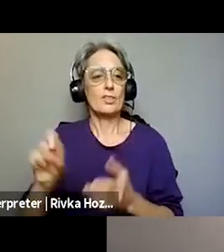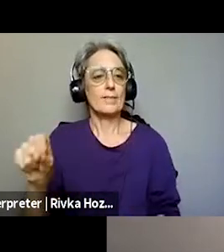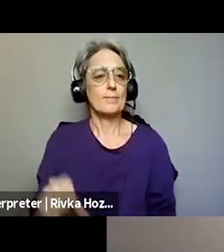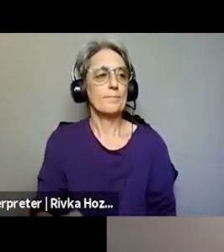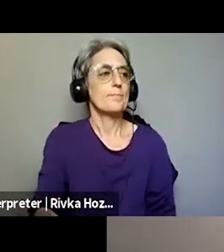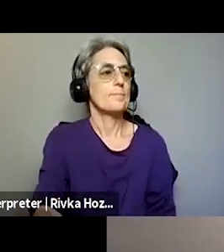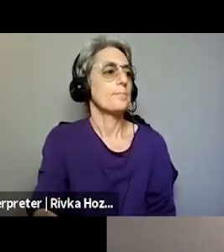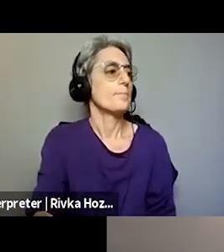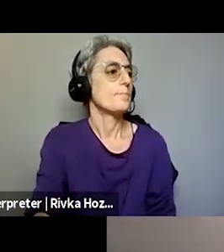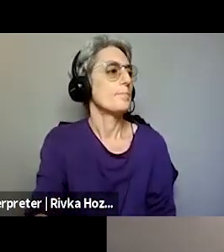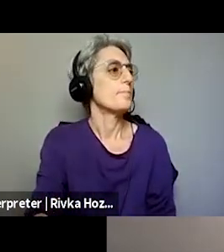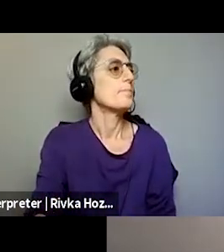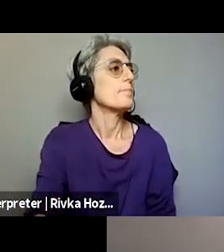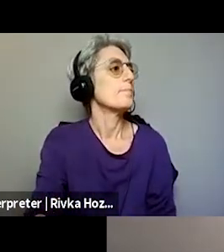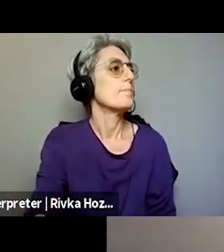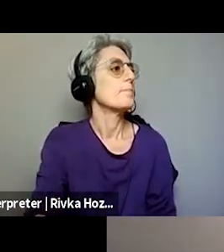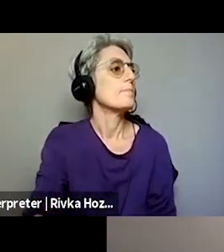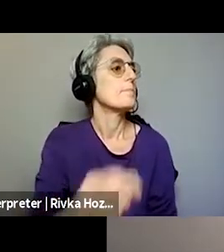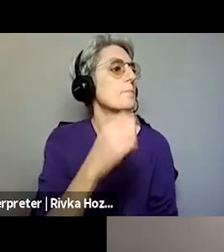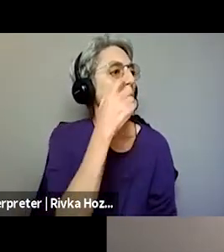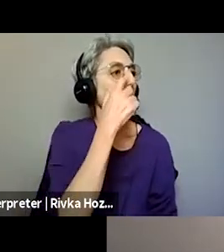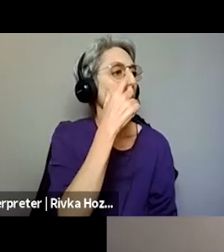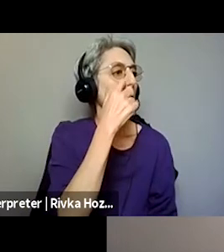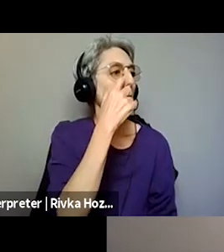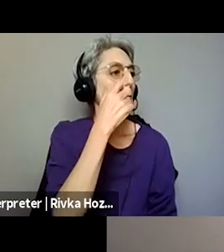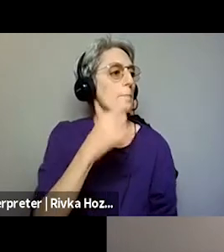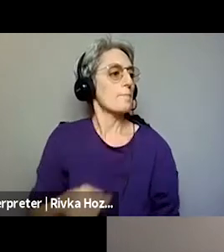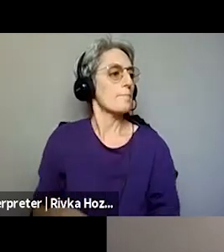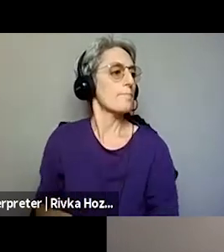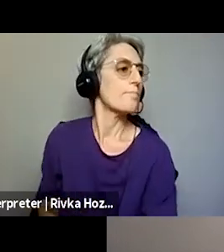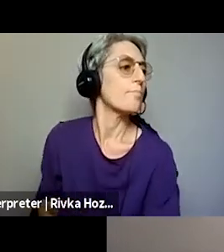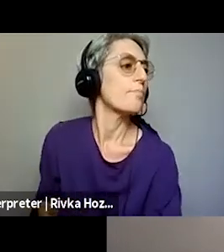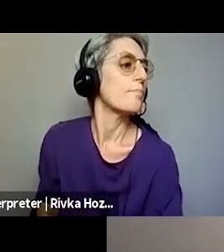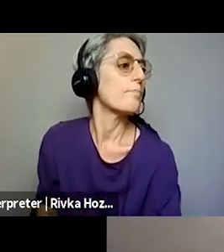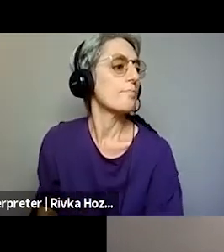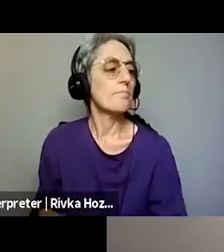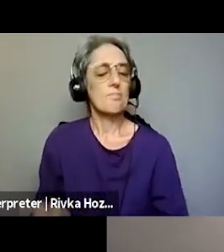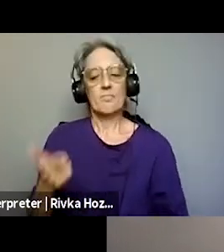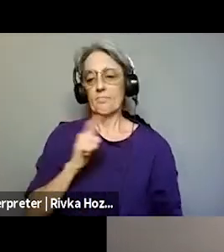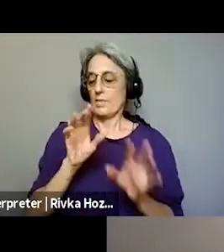I can go next and it’s a really important question and for the new NIDILRR funded Center for